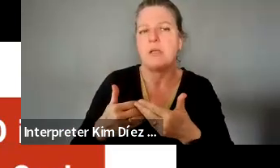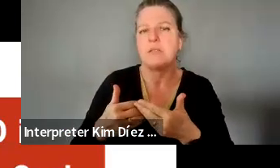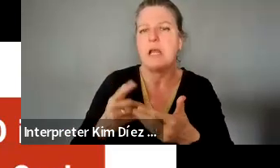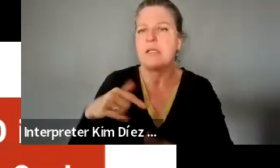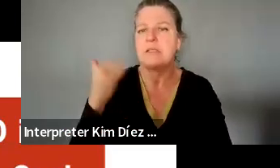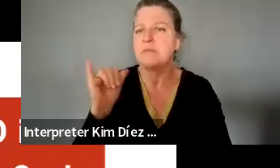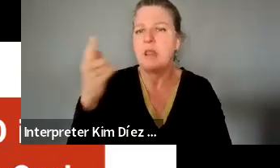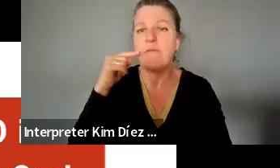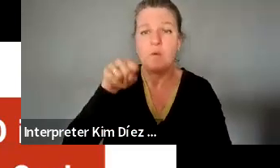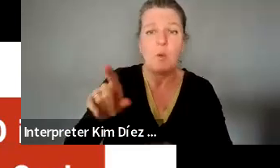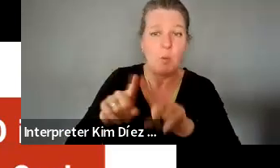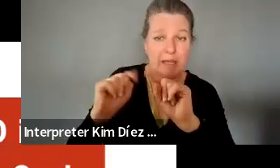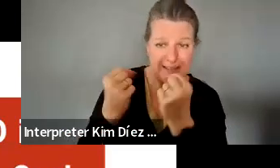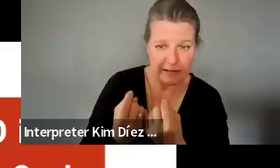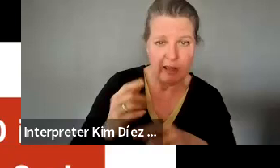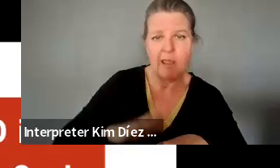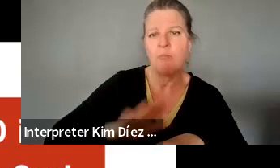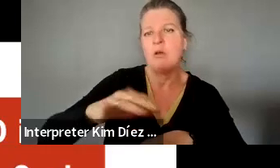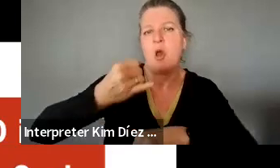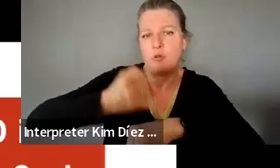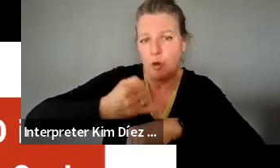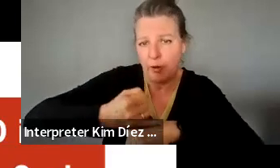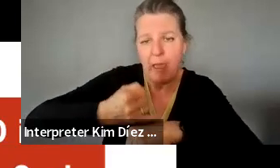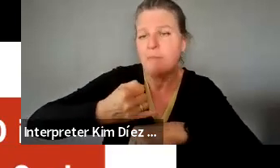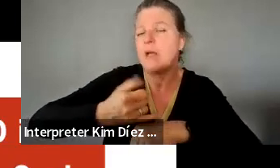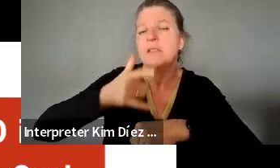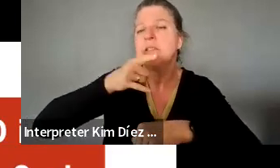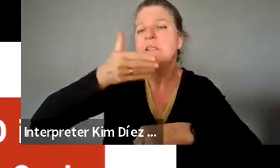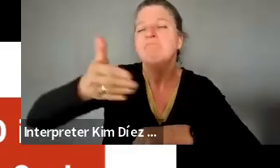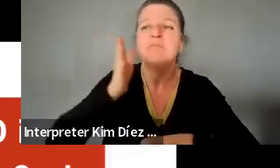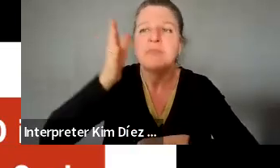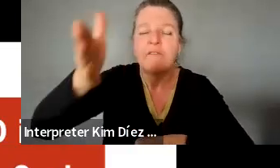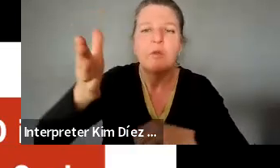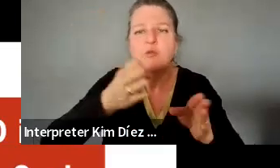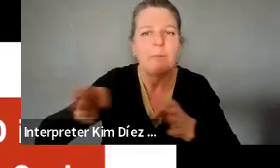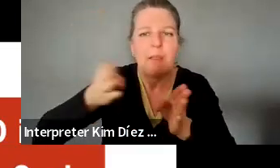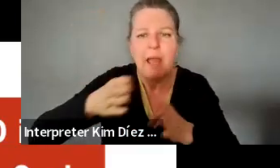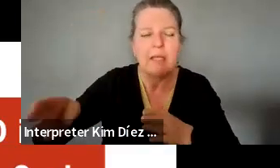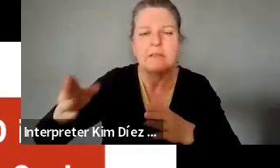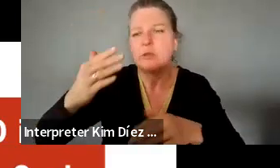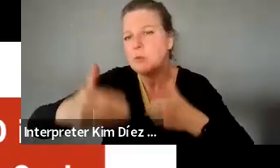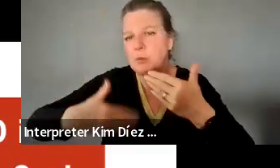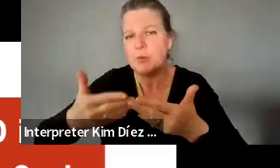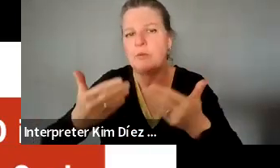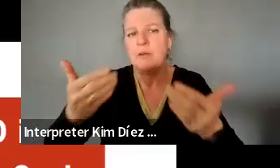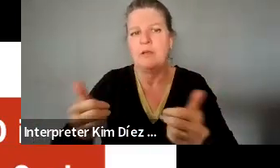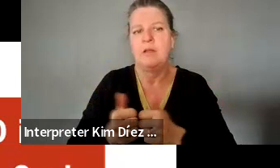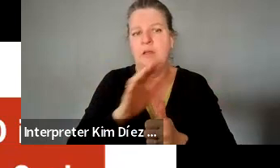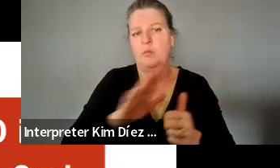and on your campus and what your plans are for moving forward on your team, excuse me.